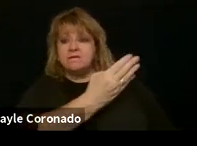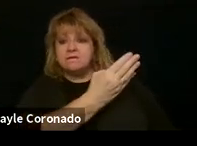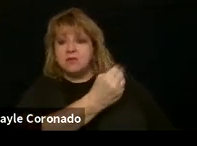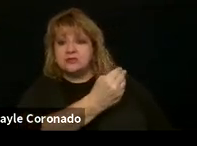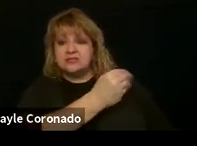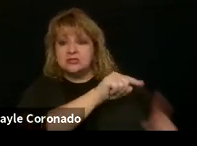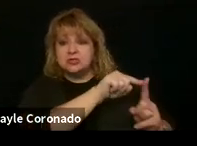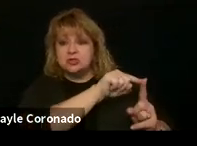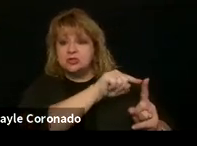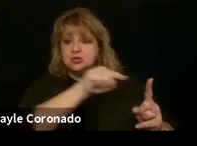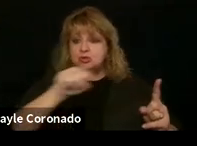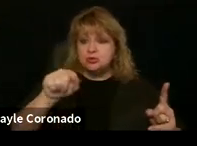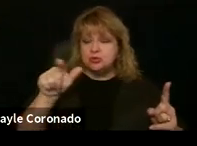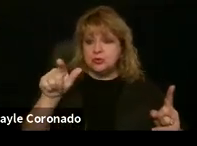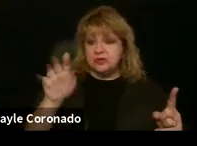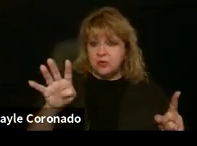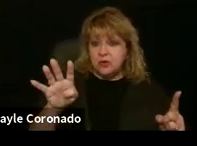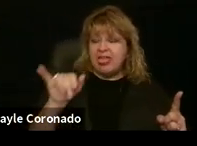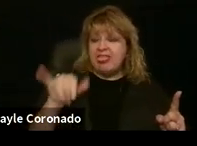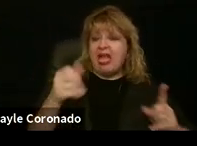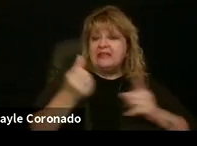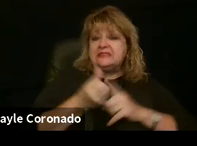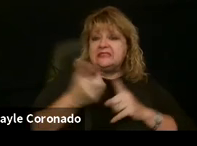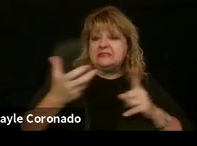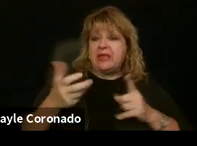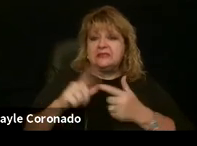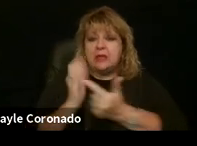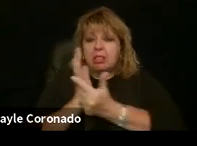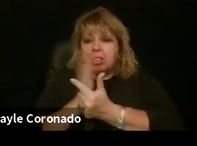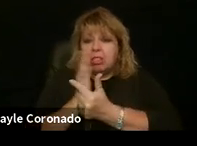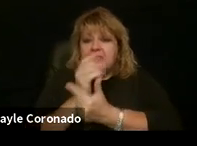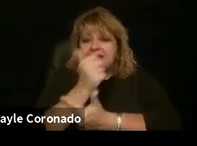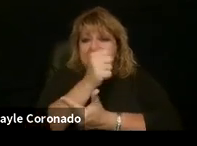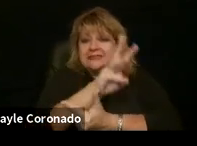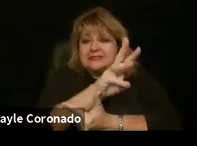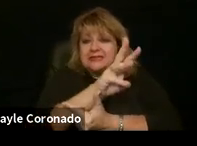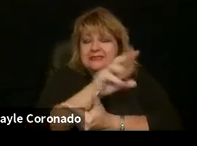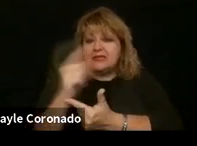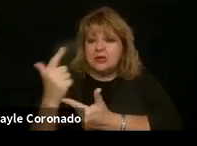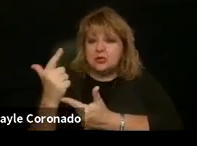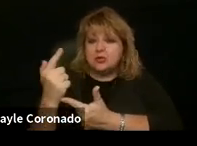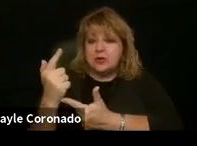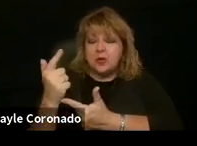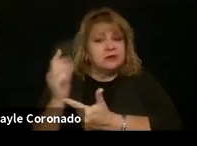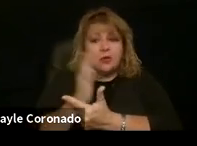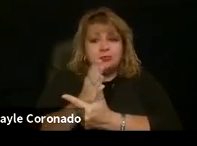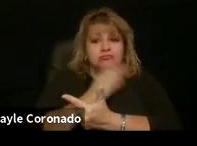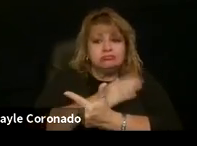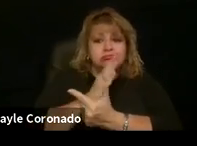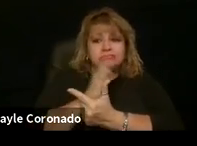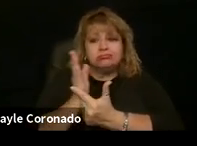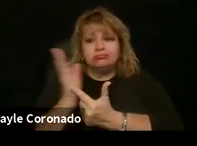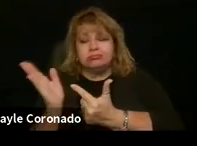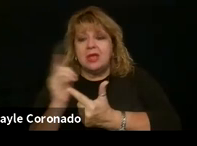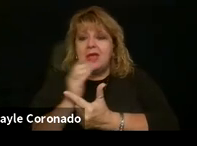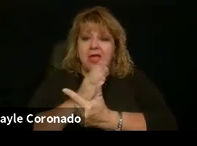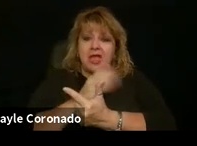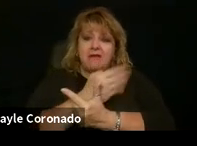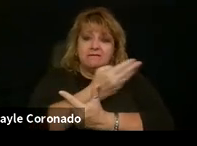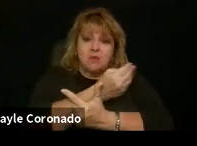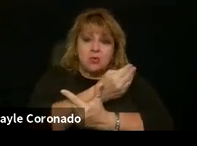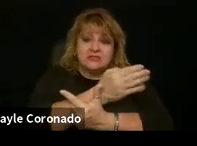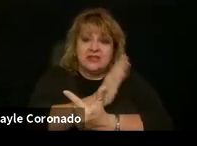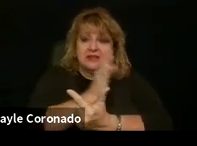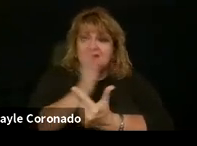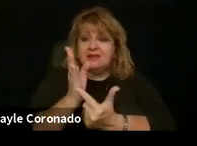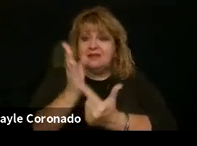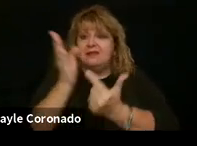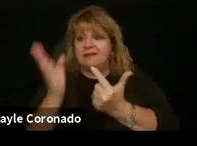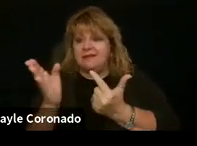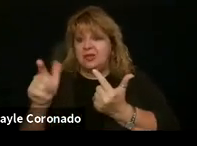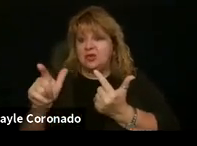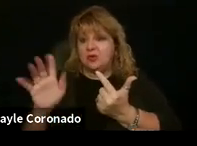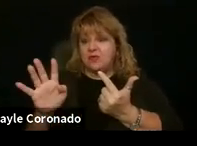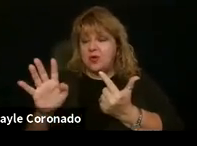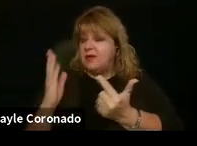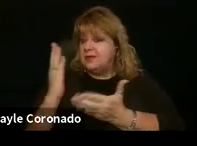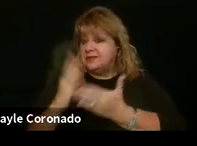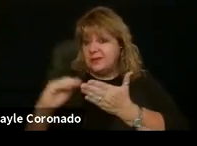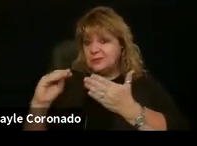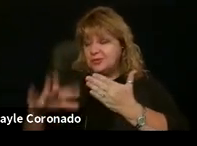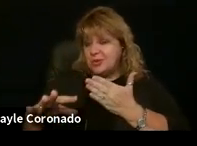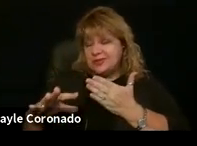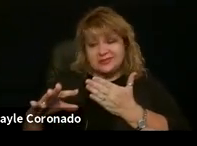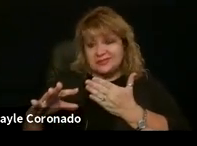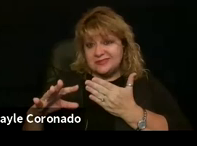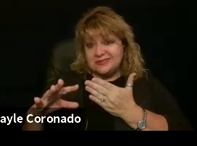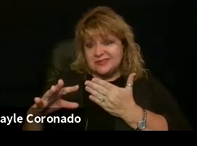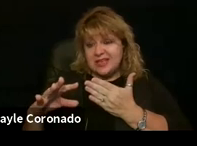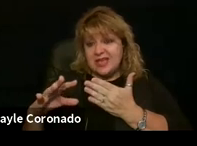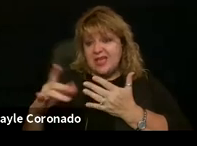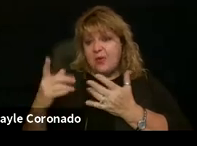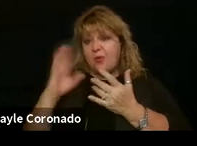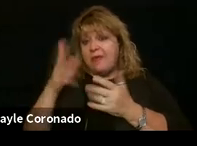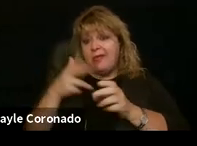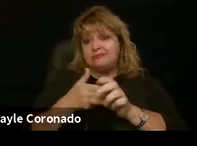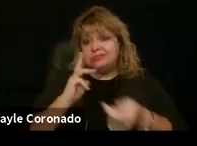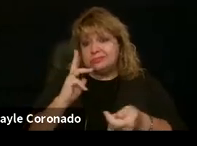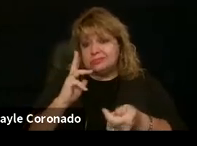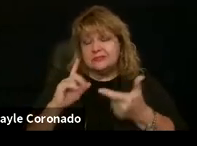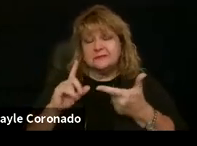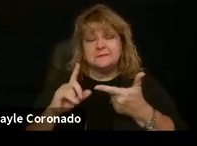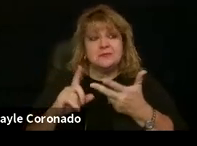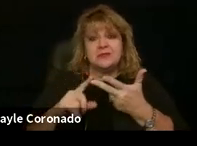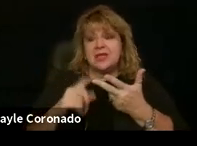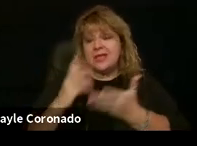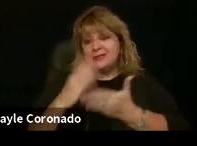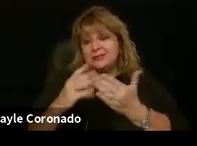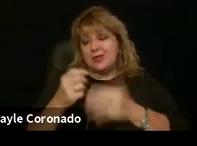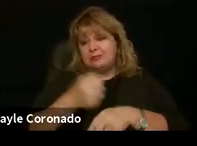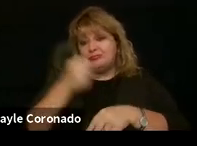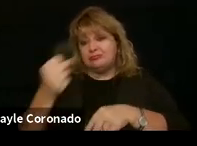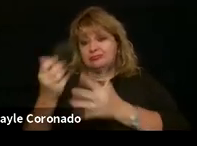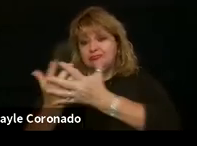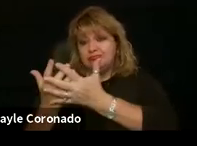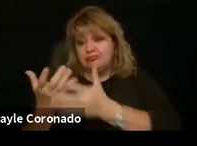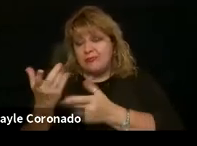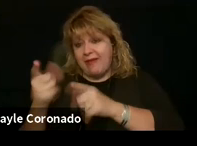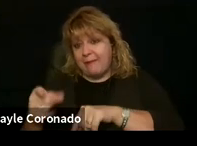And so this expands it a little so that we're not just limited to students to folks who are still in school, as we know a lot of students with disabilities do end up either dropping out or ending up in the criminal justice system we're ending up in all